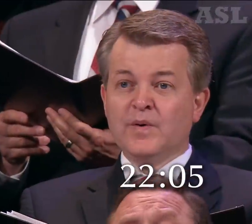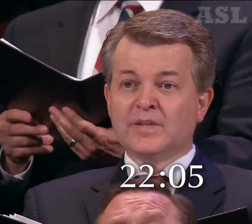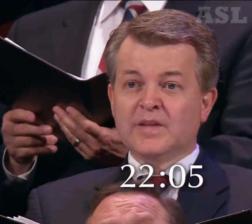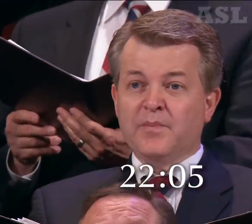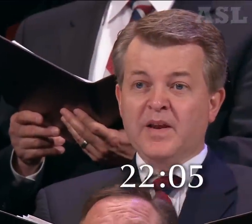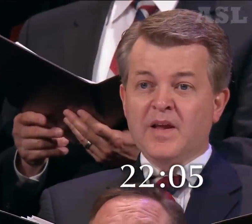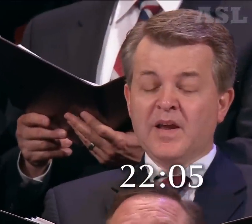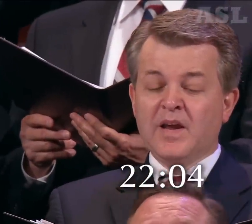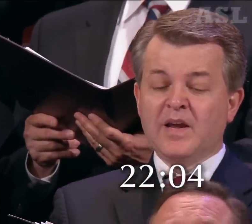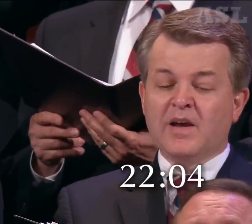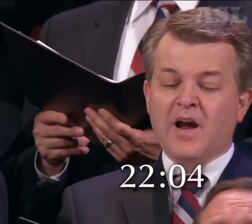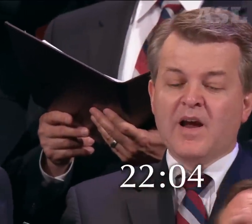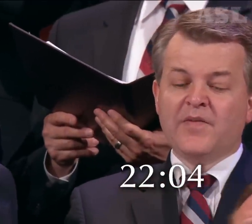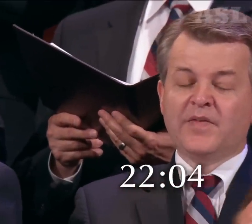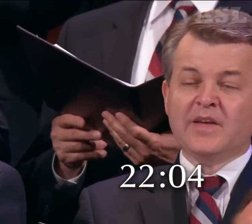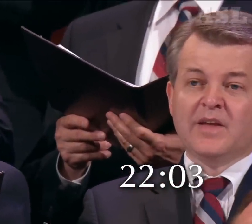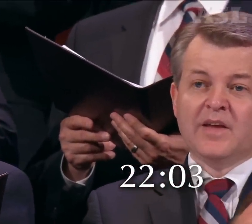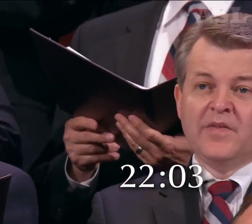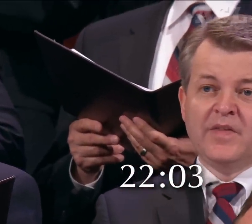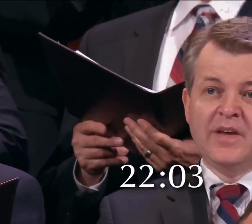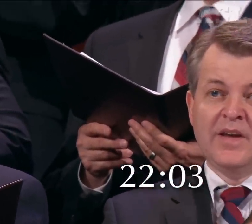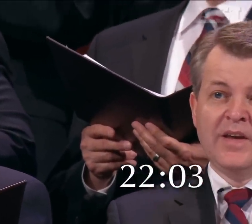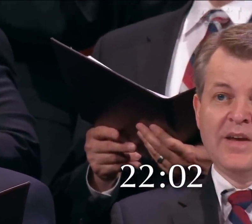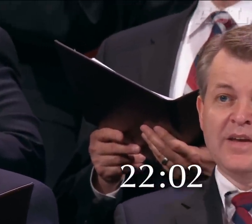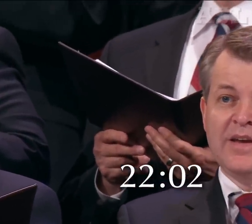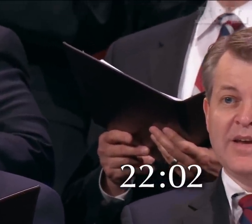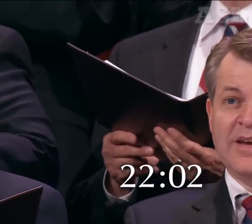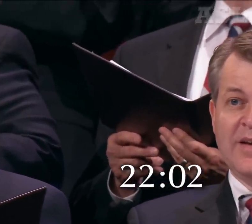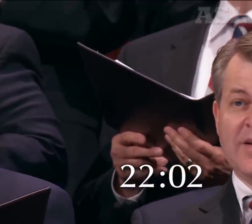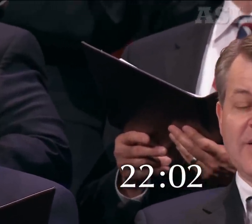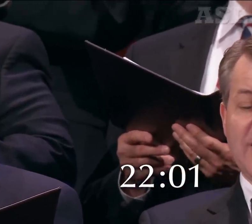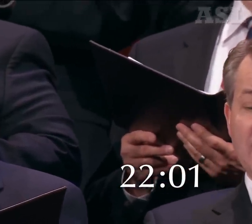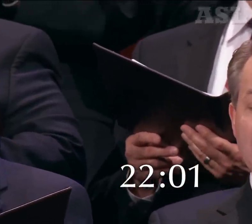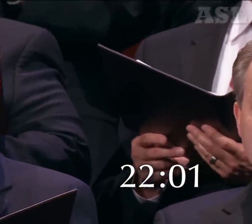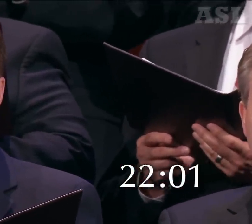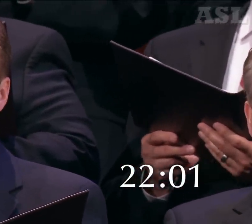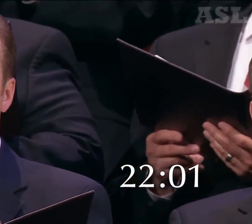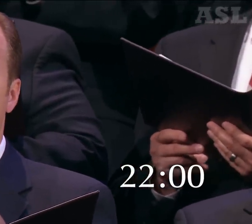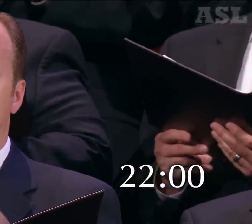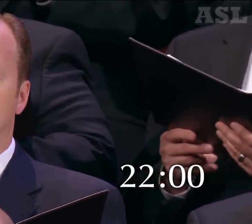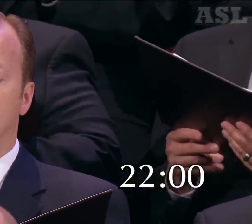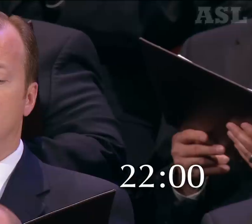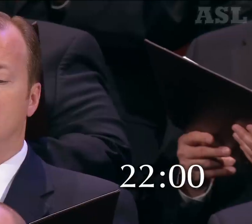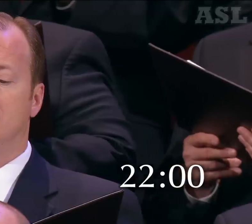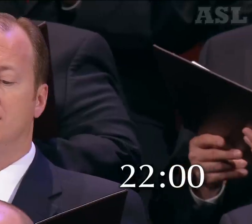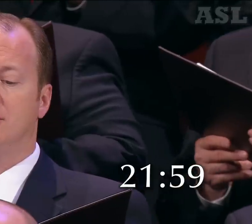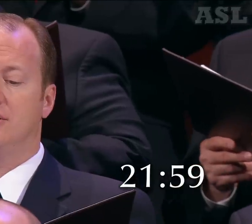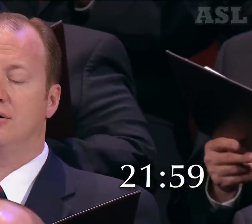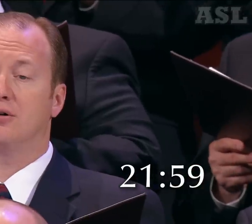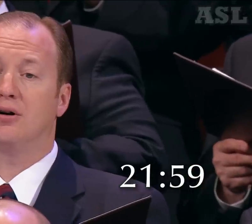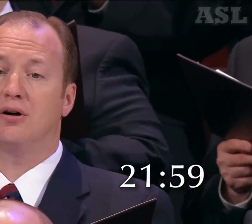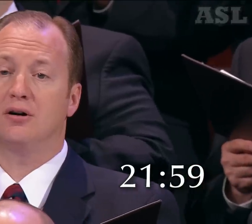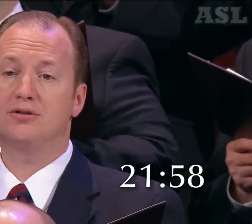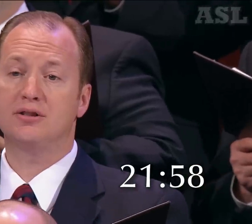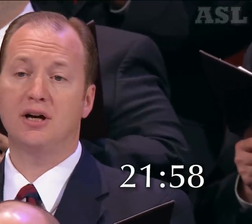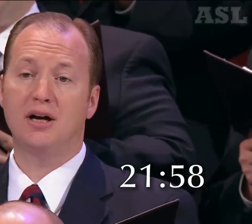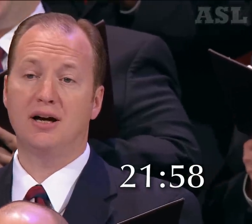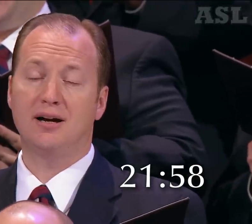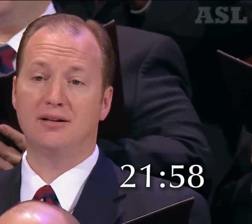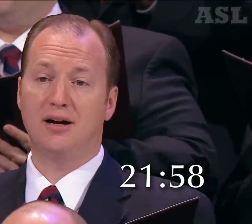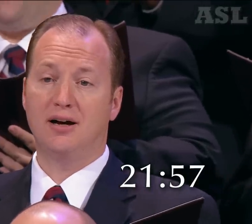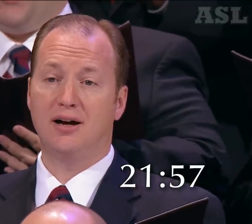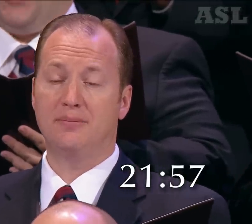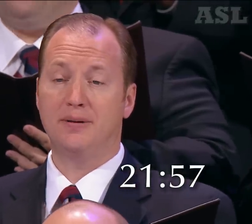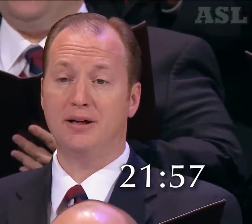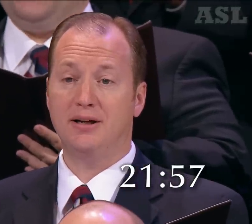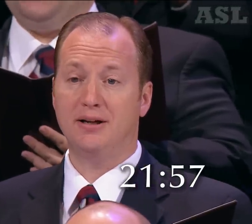THIS IS THE ENGLISH